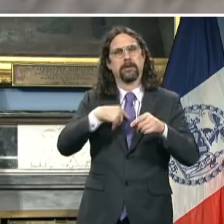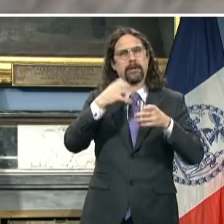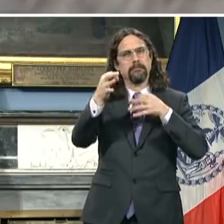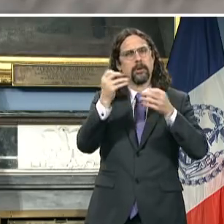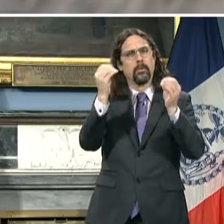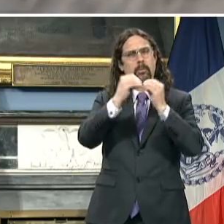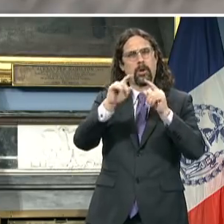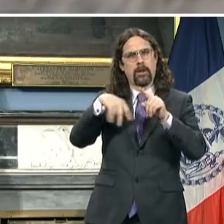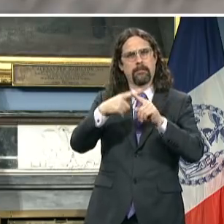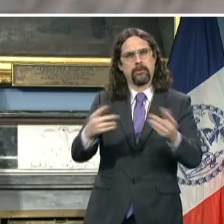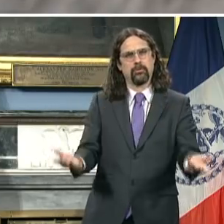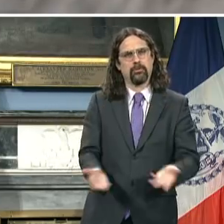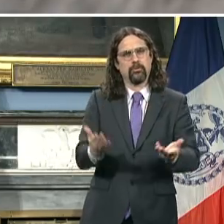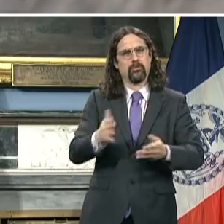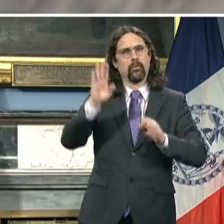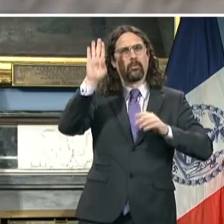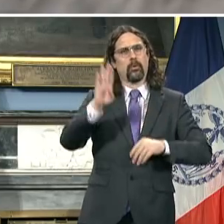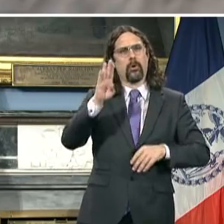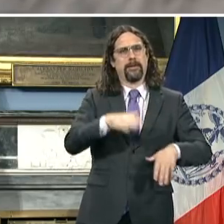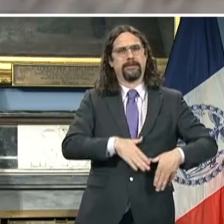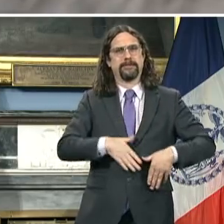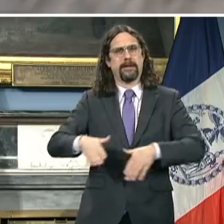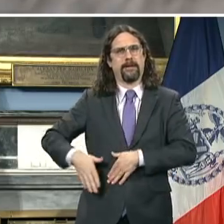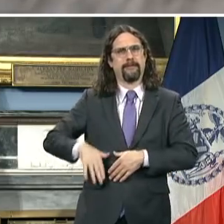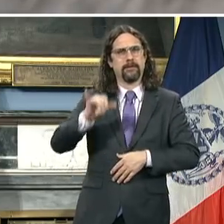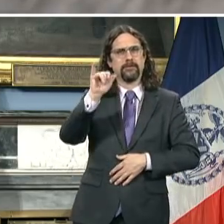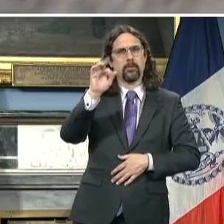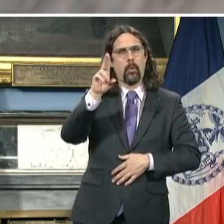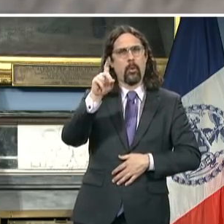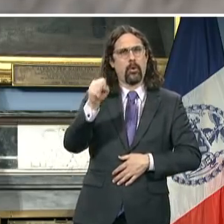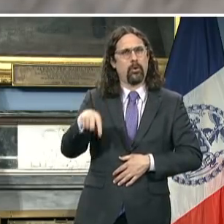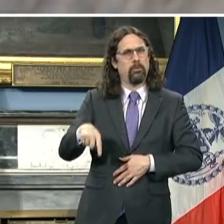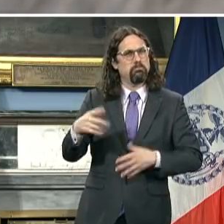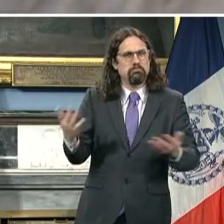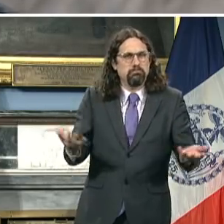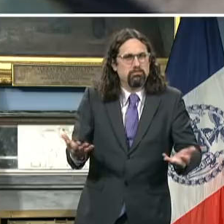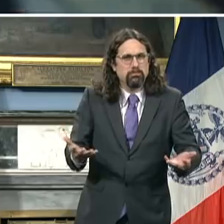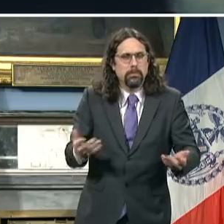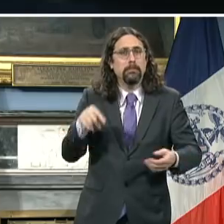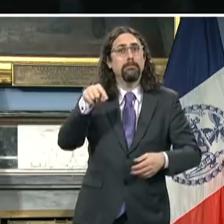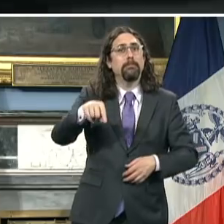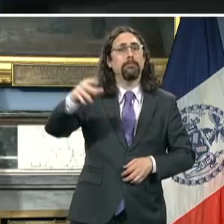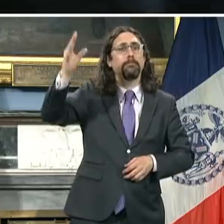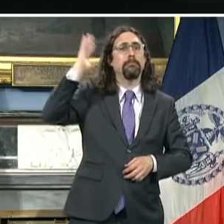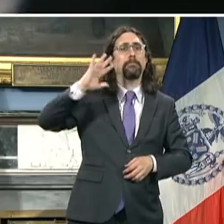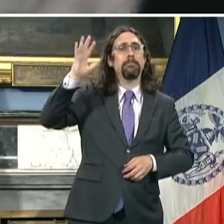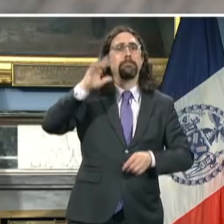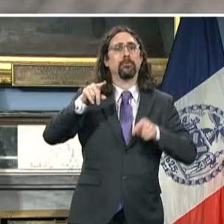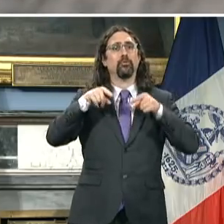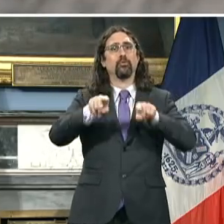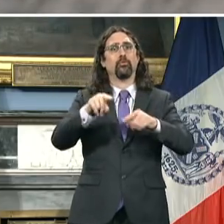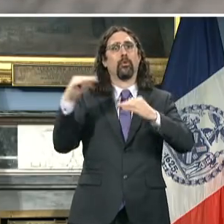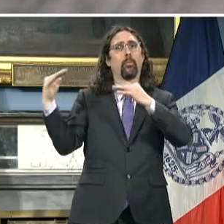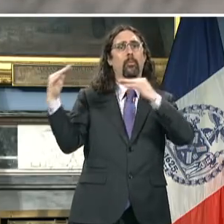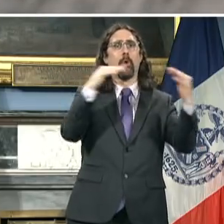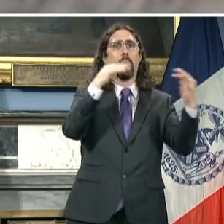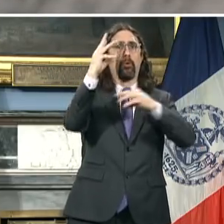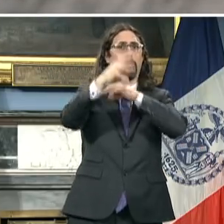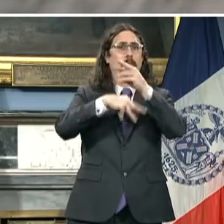YARD. THIS PLACE IS HEROIC BY ITS NATURE. IN WORLD WAR II IT WAS ONE OF THE SINGLE MOST IMPORTANT PLACES